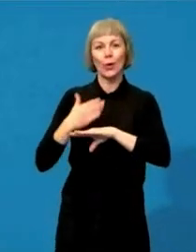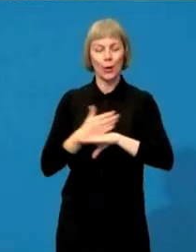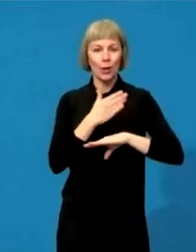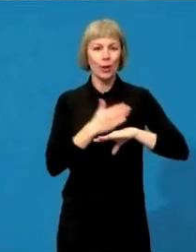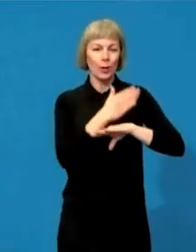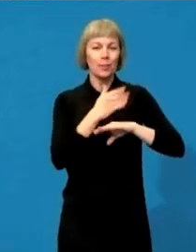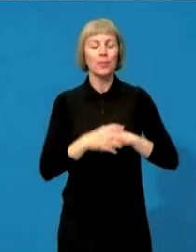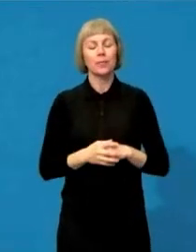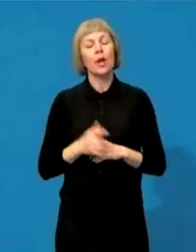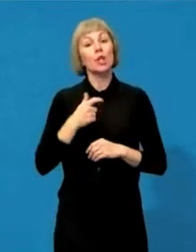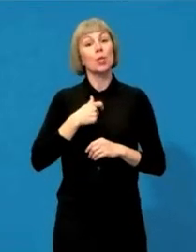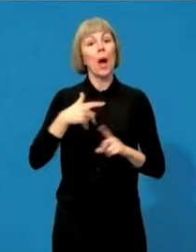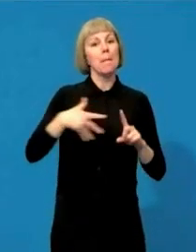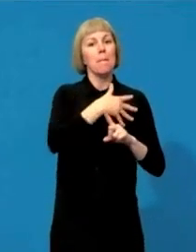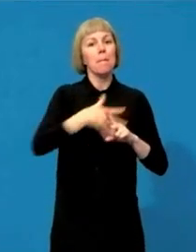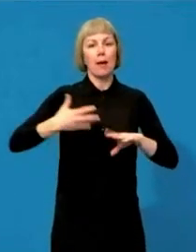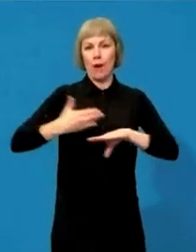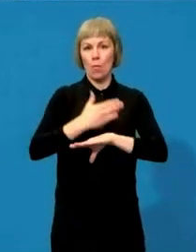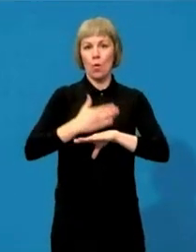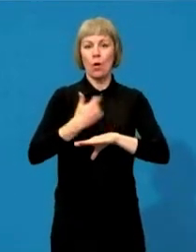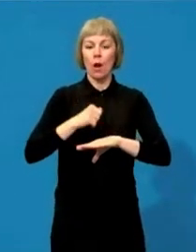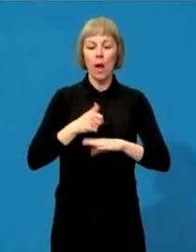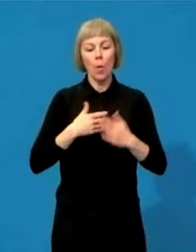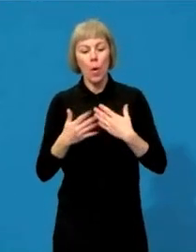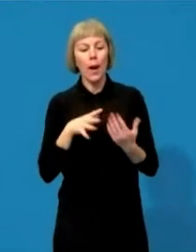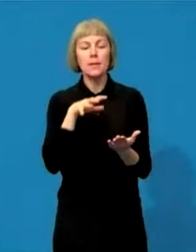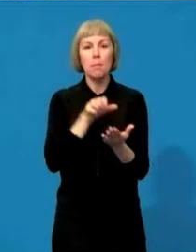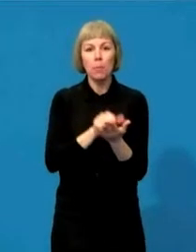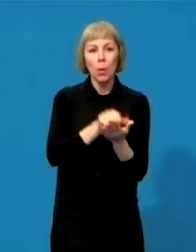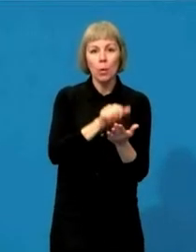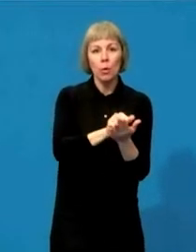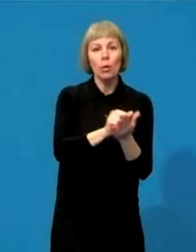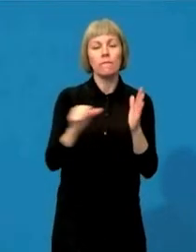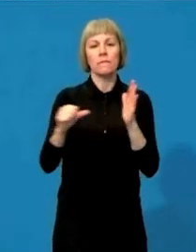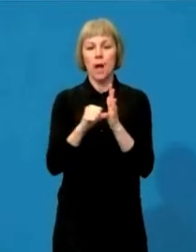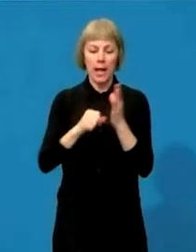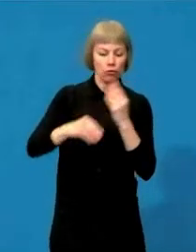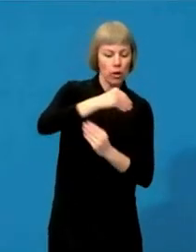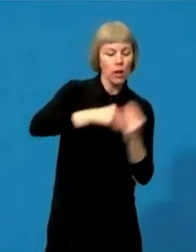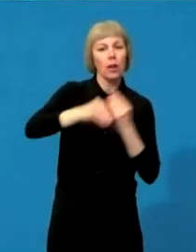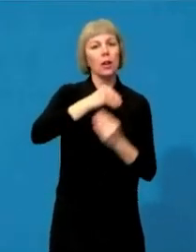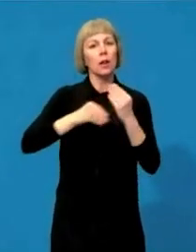know, the bookings and do the financial management and - he doesn't have a driver's